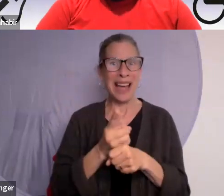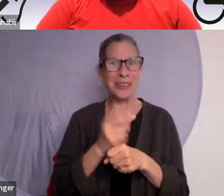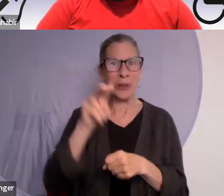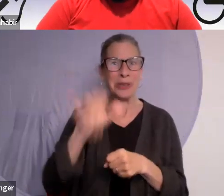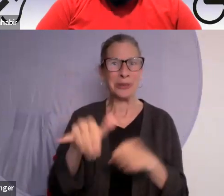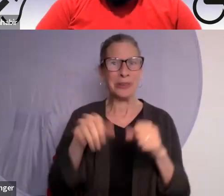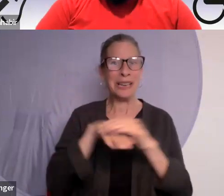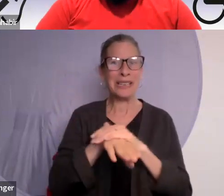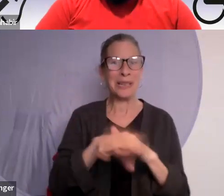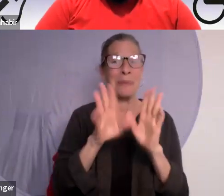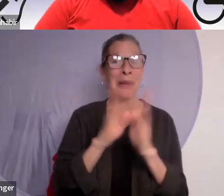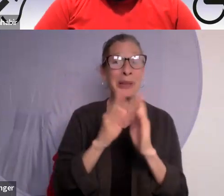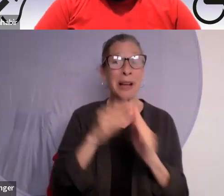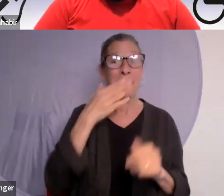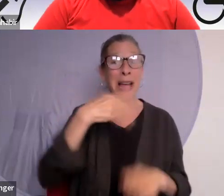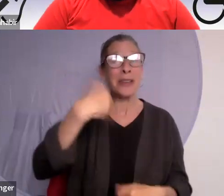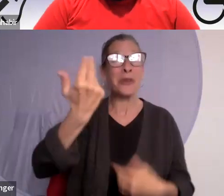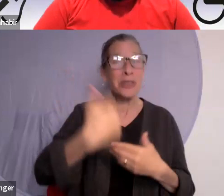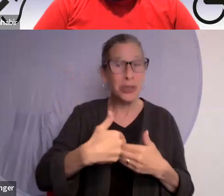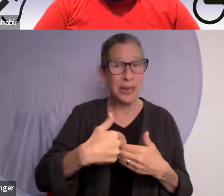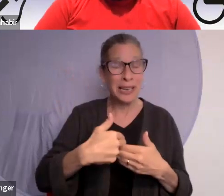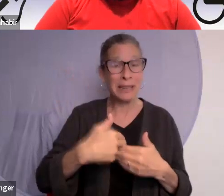thank you for joining us, if you have been with us throughout the